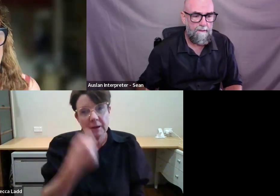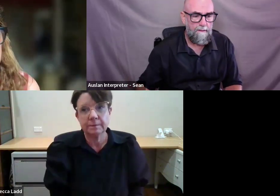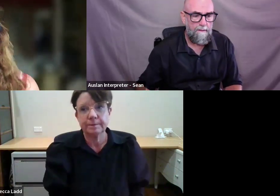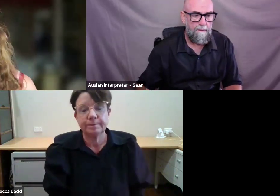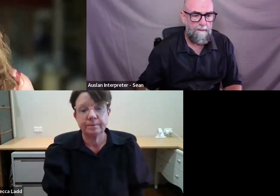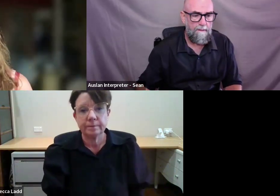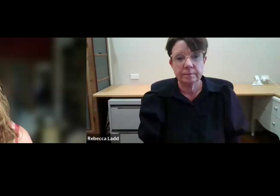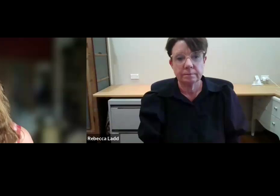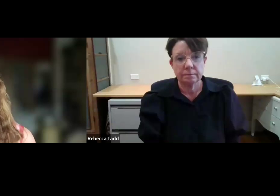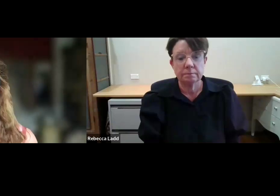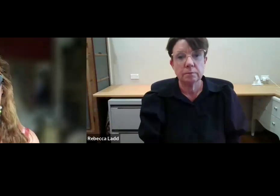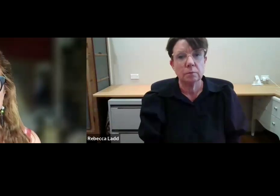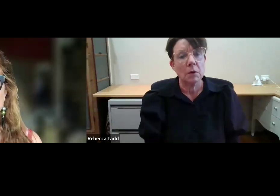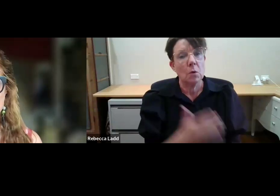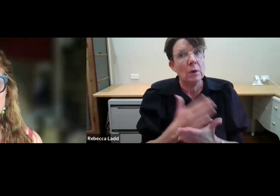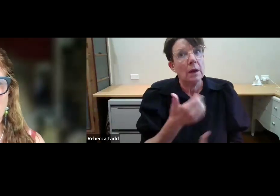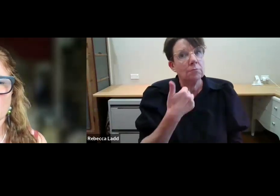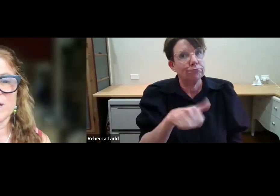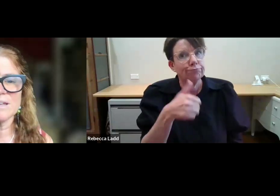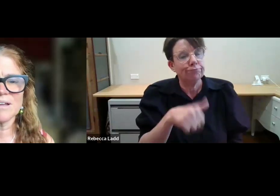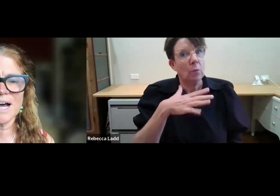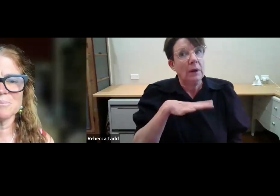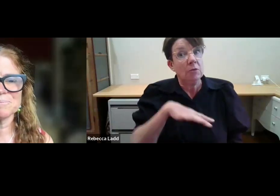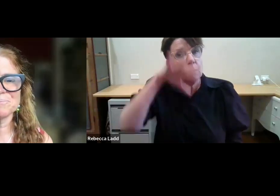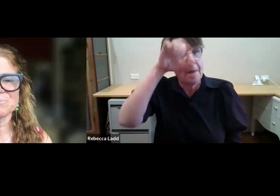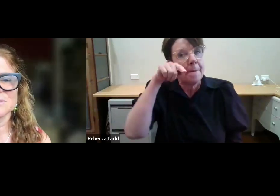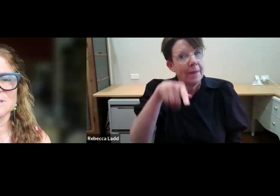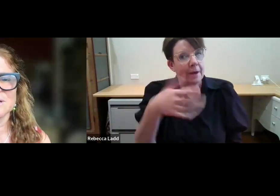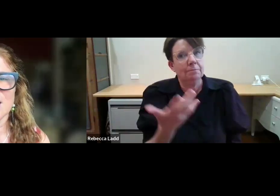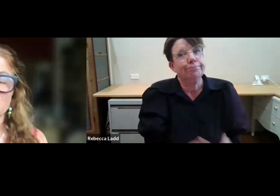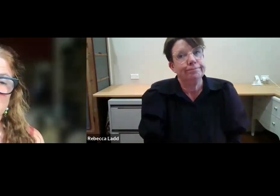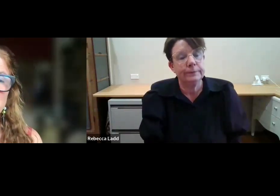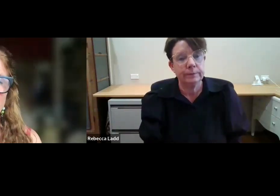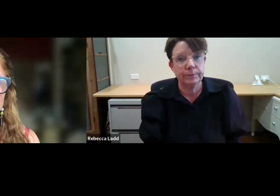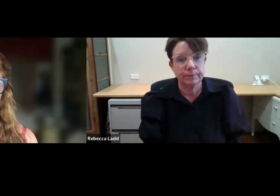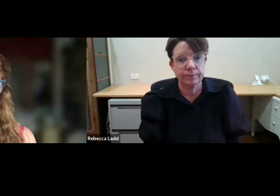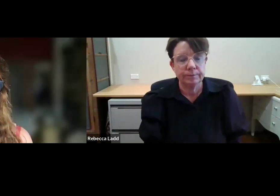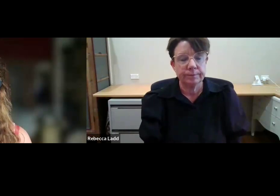in terms of governance which I know is really the primary